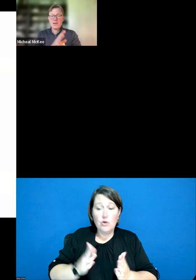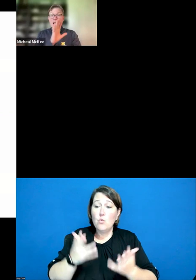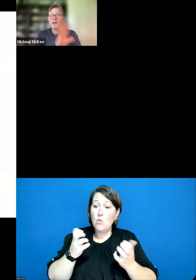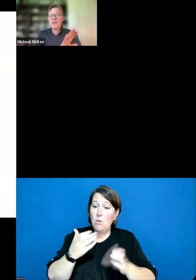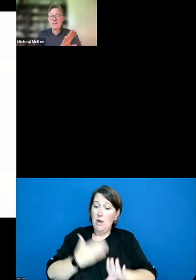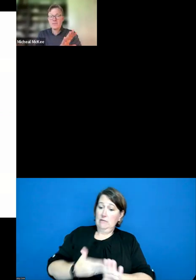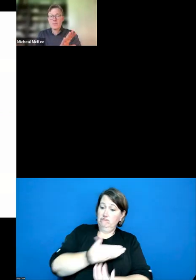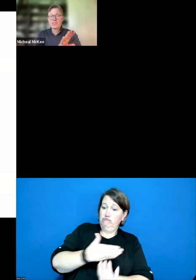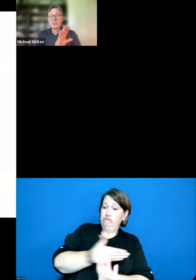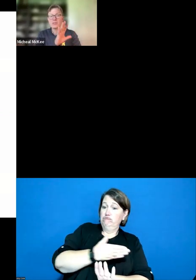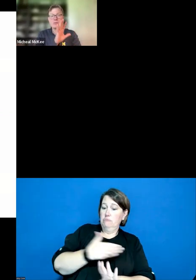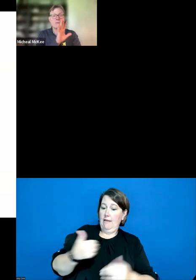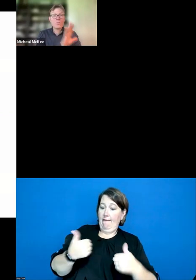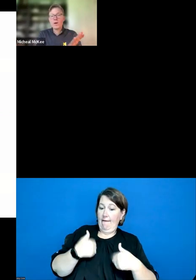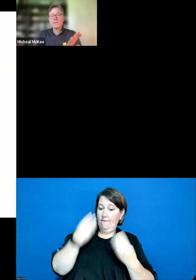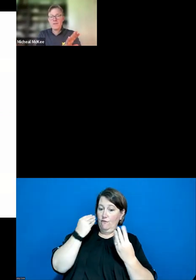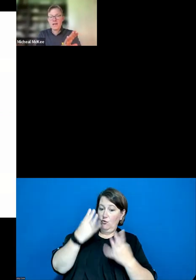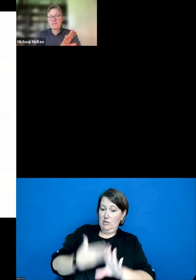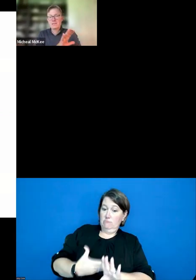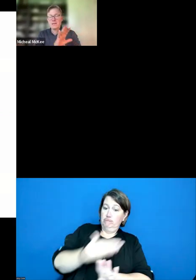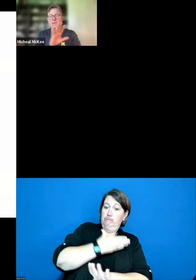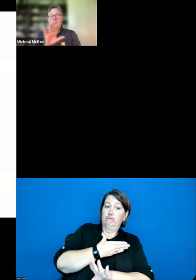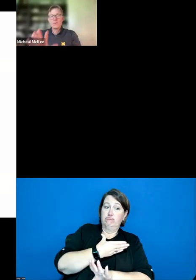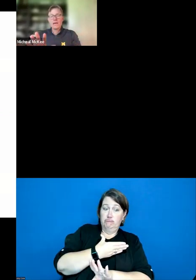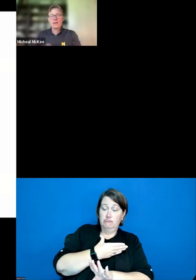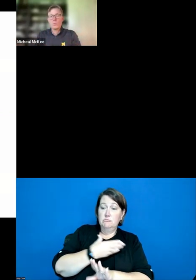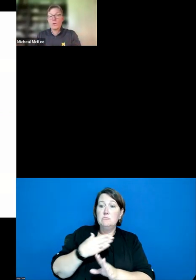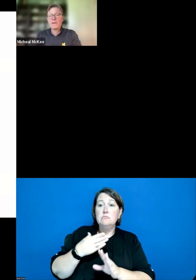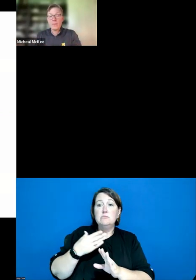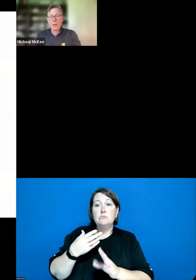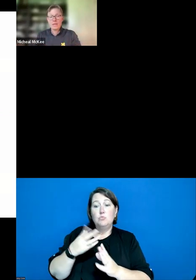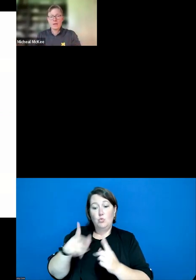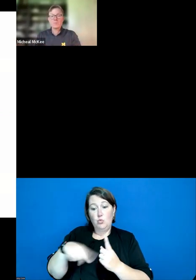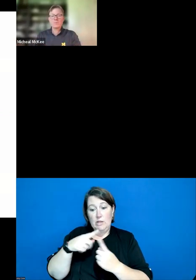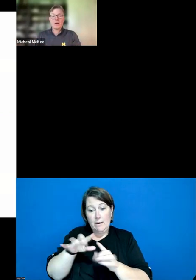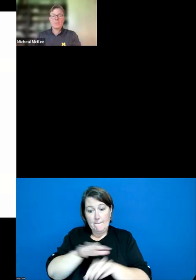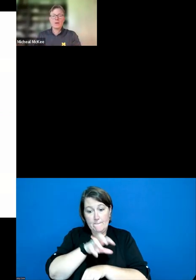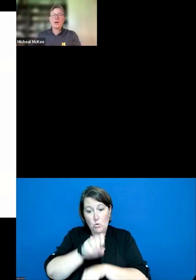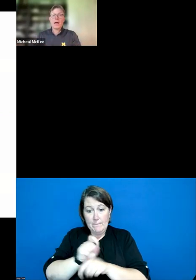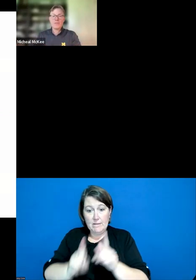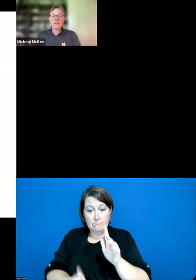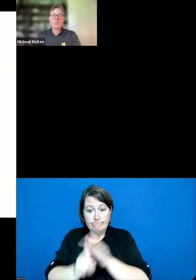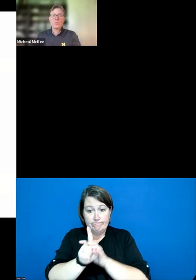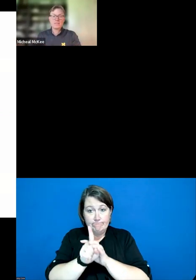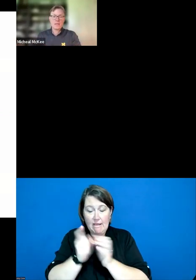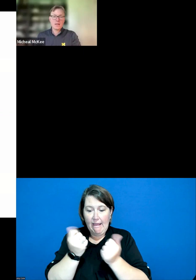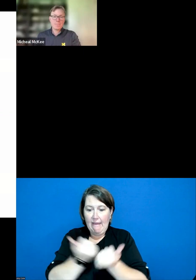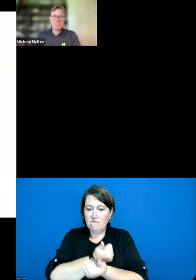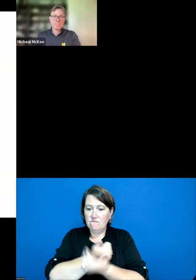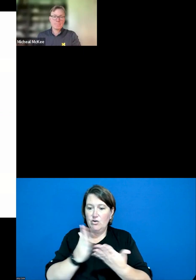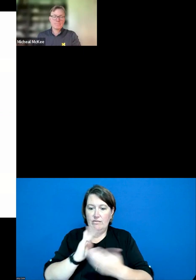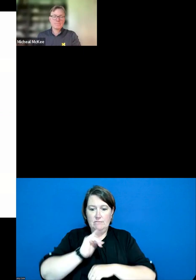have that information well in advance so that when the appointment comes up, everything will be set up.